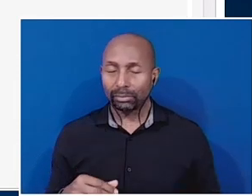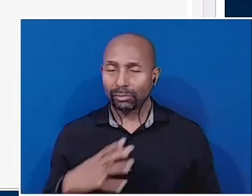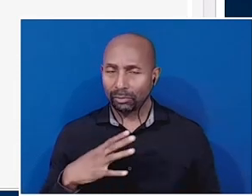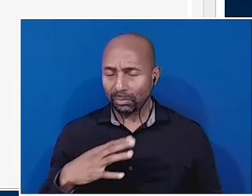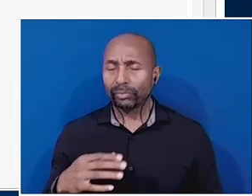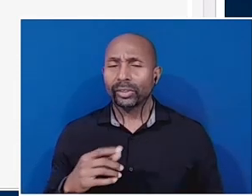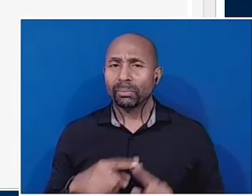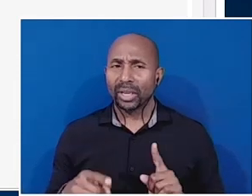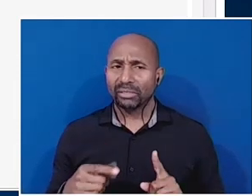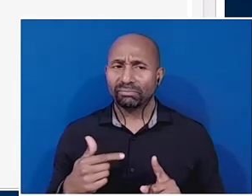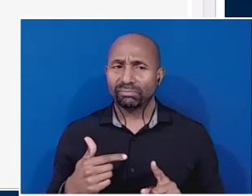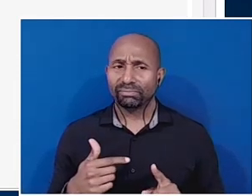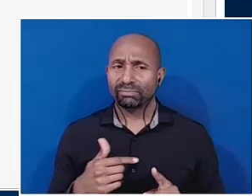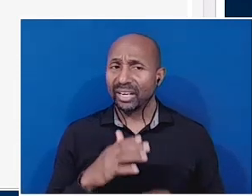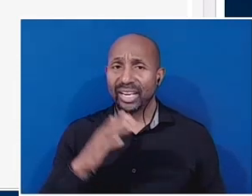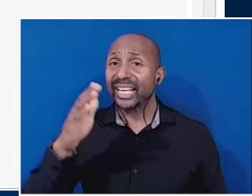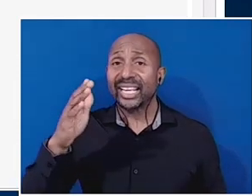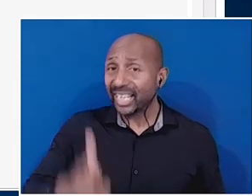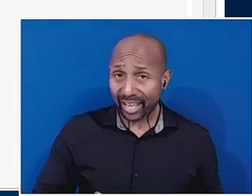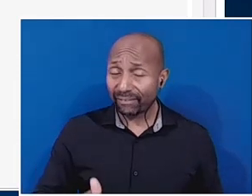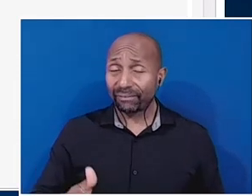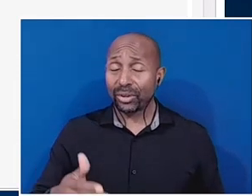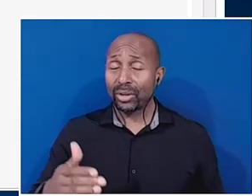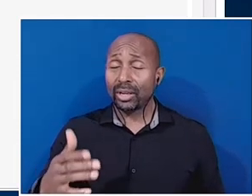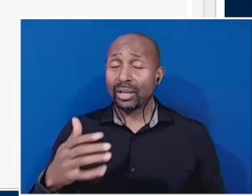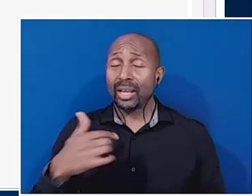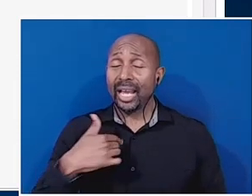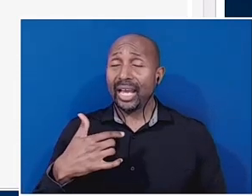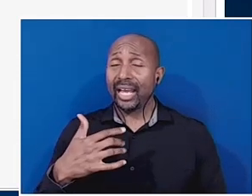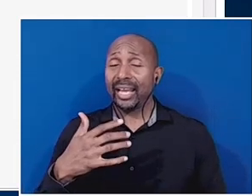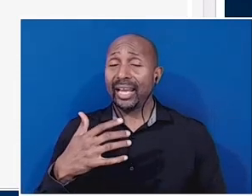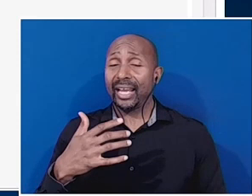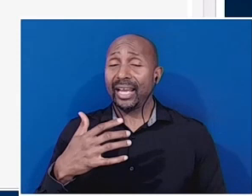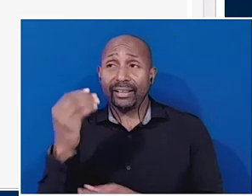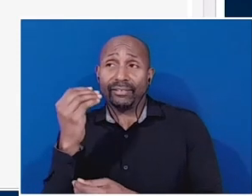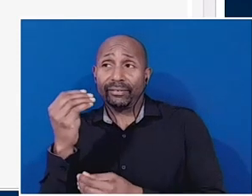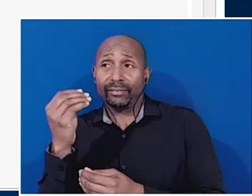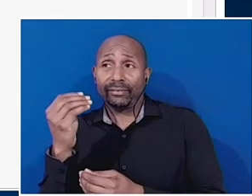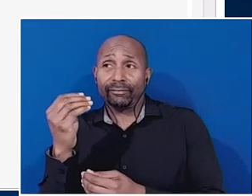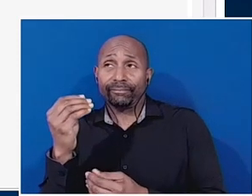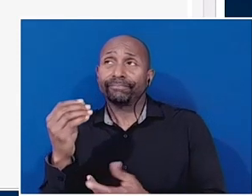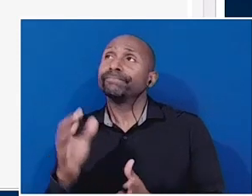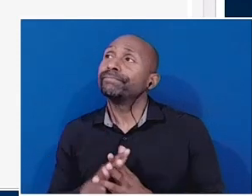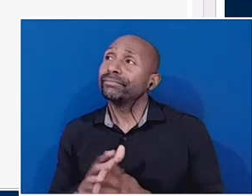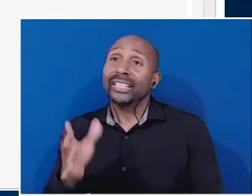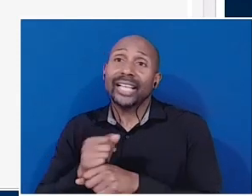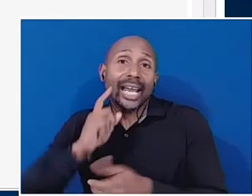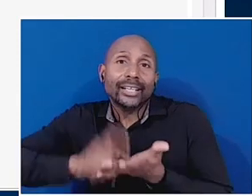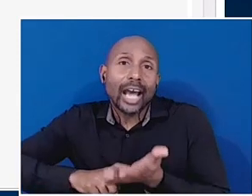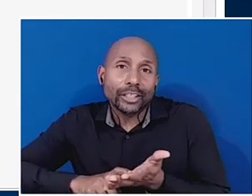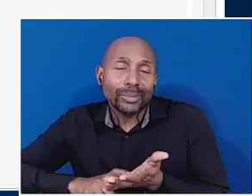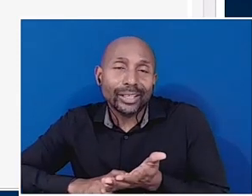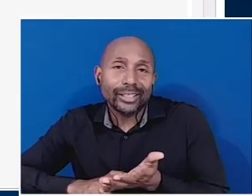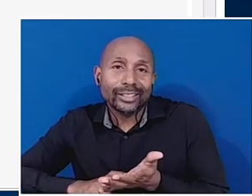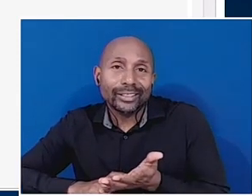ever once with any notification that I've ever given any sort of even acknowledgment that it's gotten there. So I wondered if you could talk about what